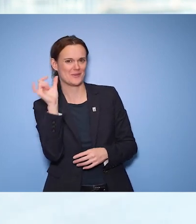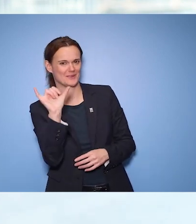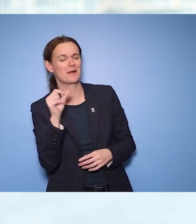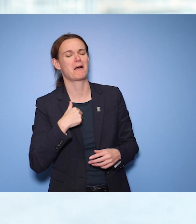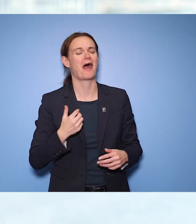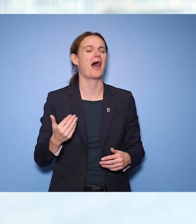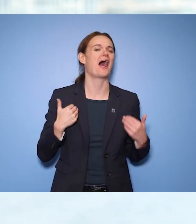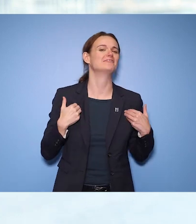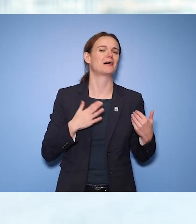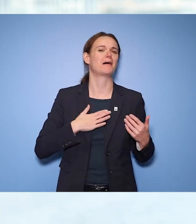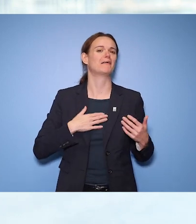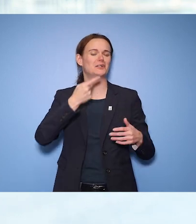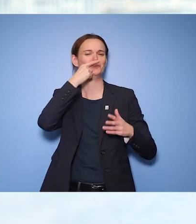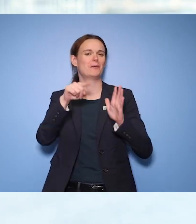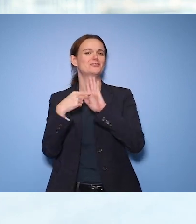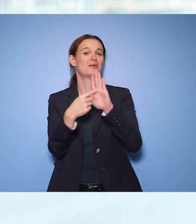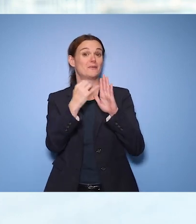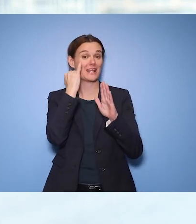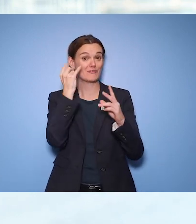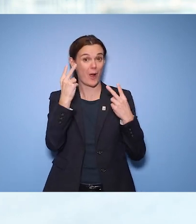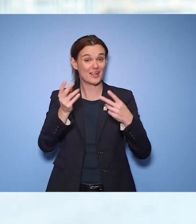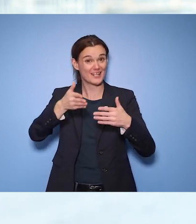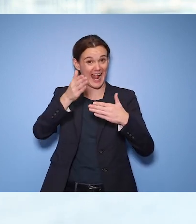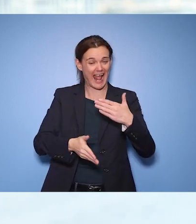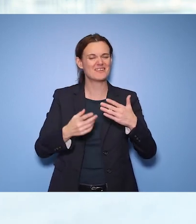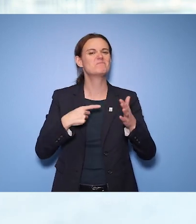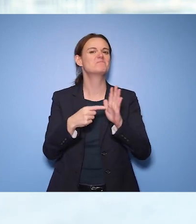archive to get mine ready and if you stick around until the end of the celebration I'll